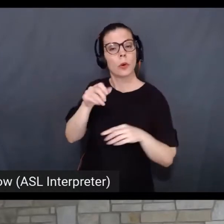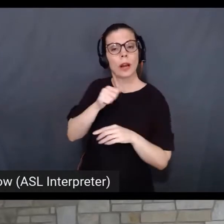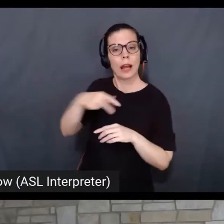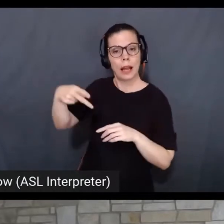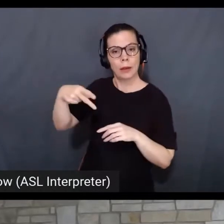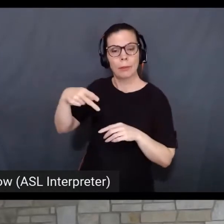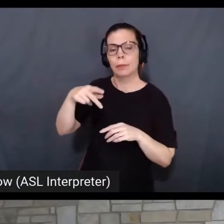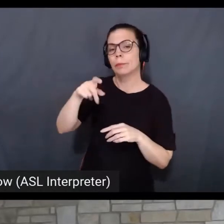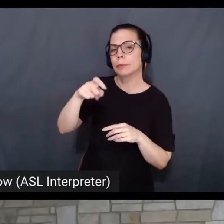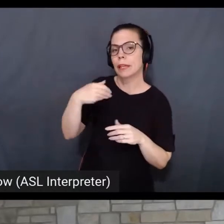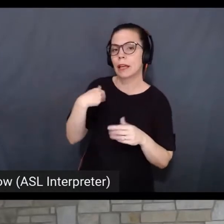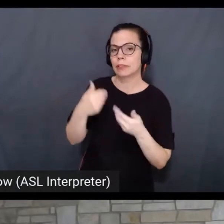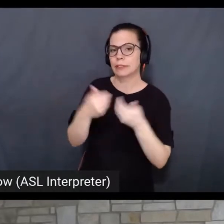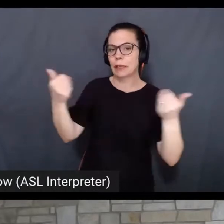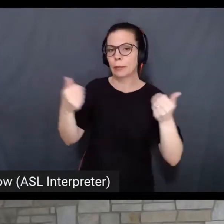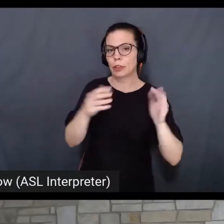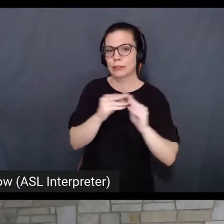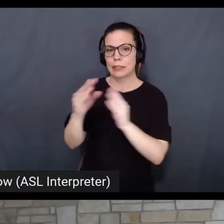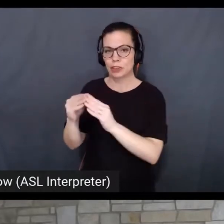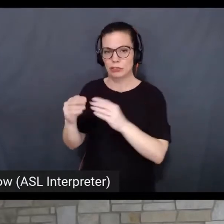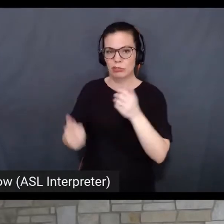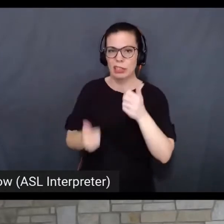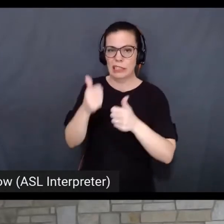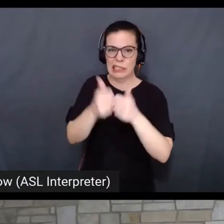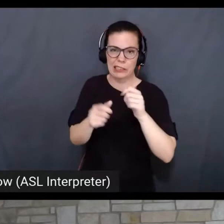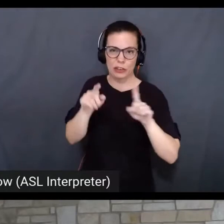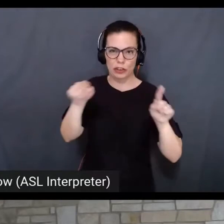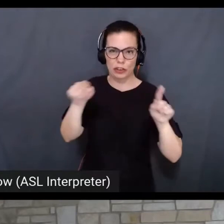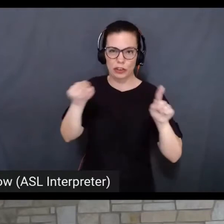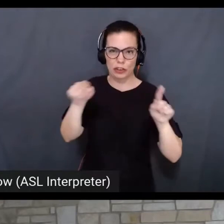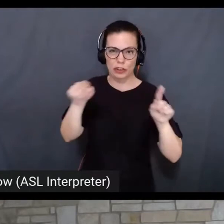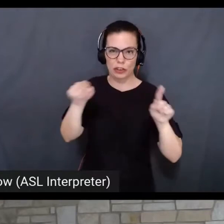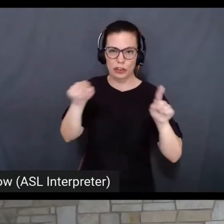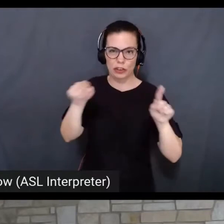a separate session open for each, right? Or of course you can be, you don't need to do that.